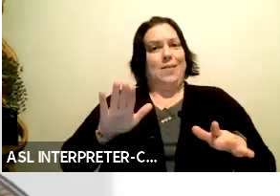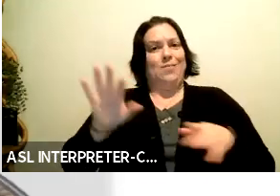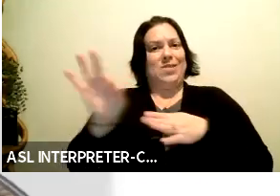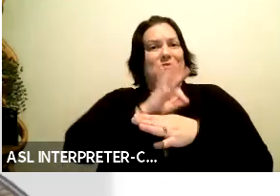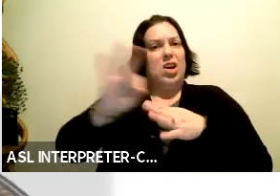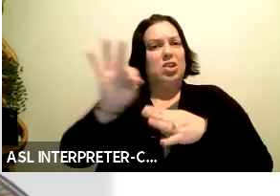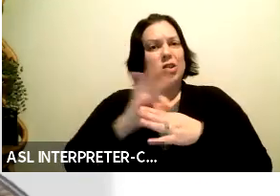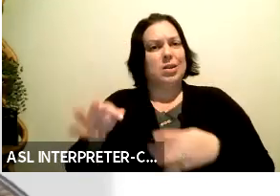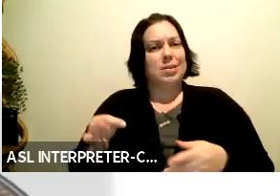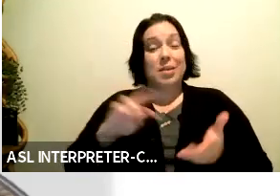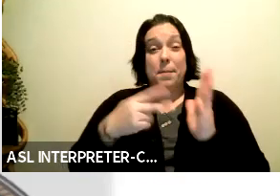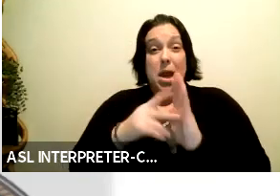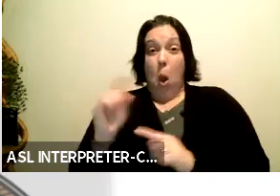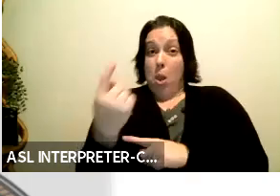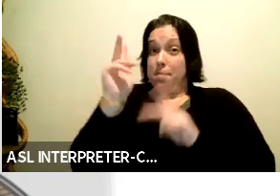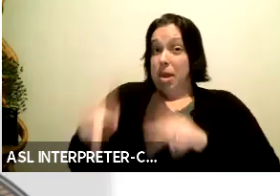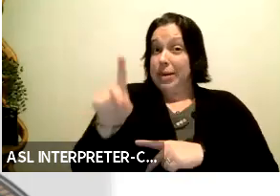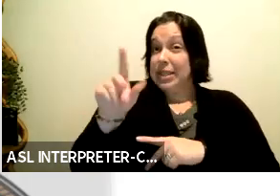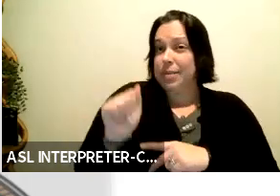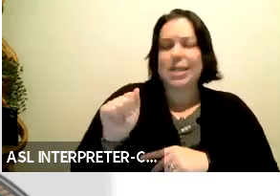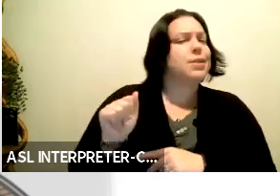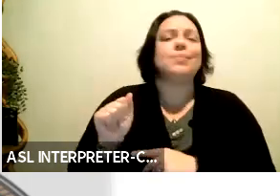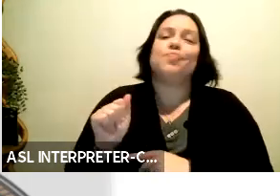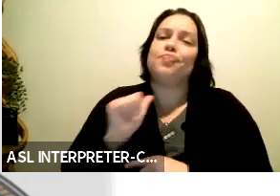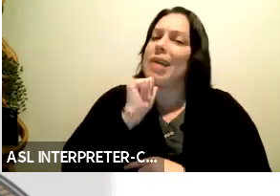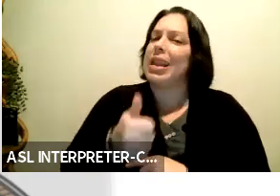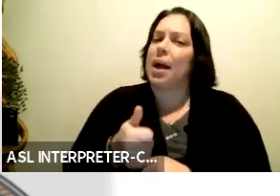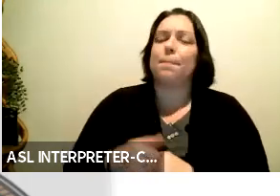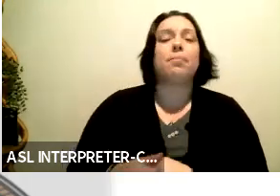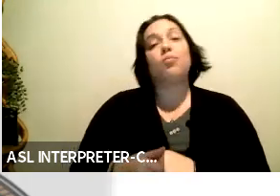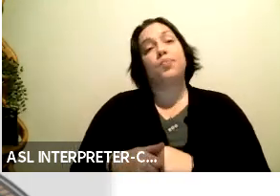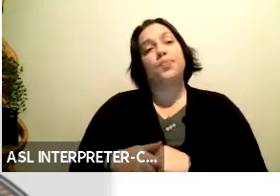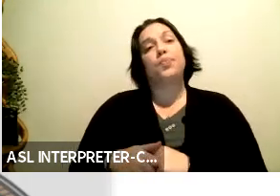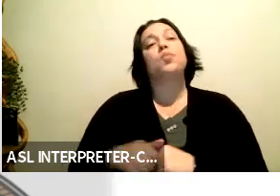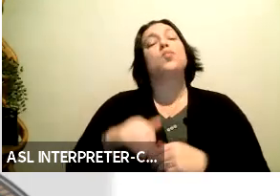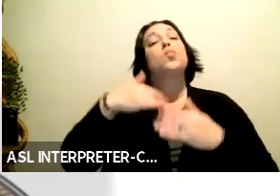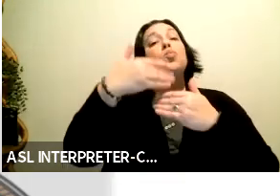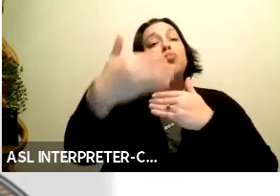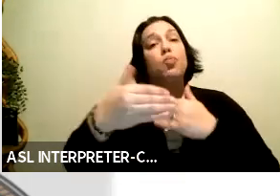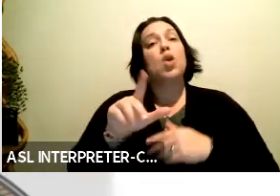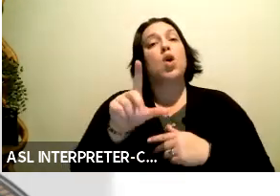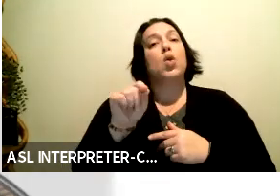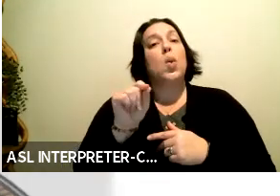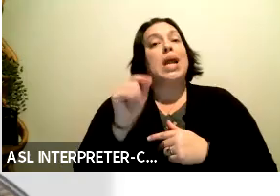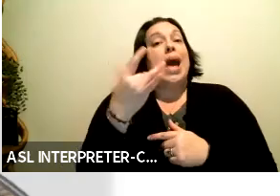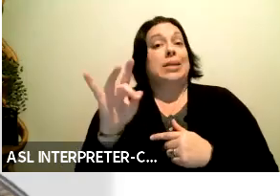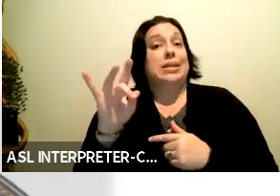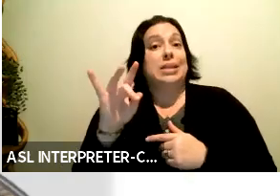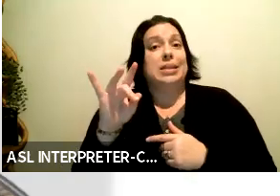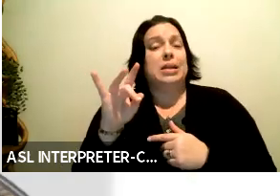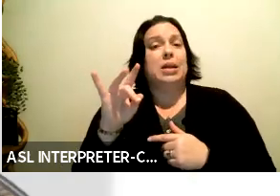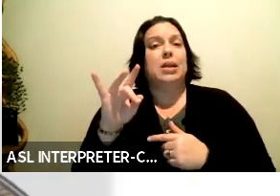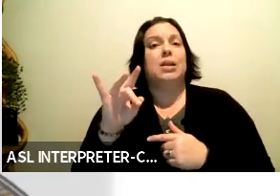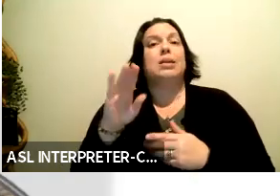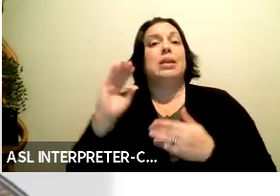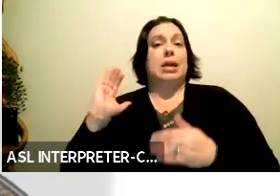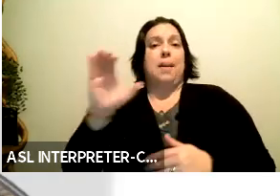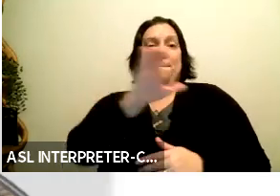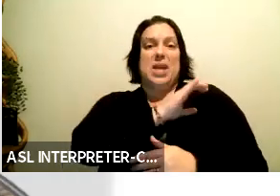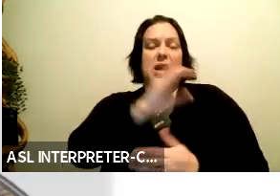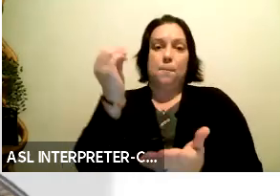people with disabilities. And so in 2018, the joint budget committee approved $500,000 to